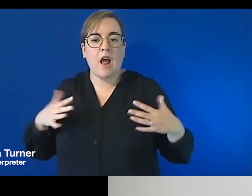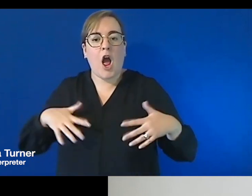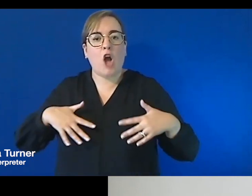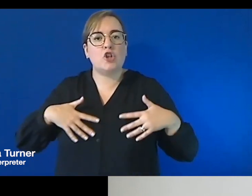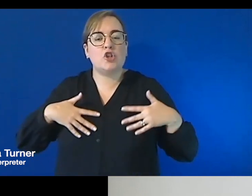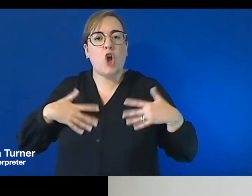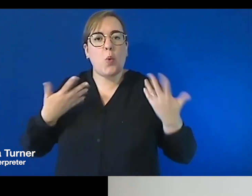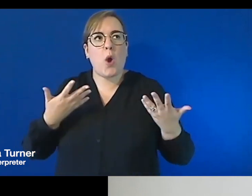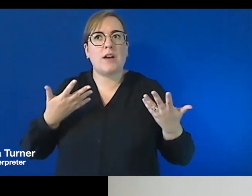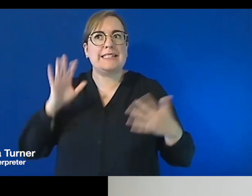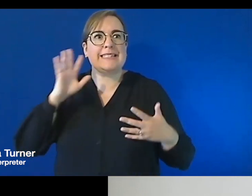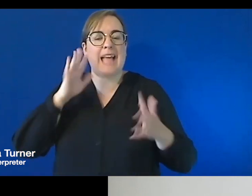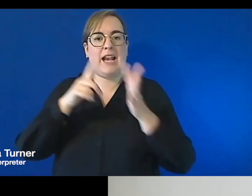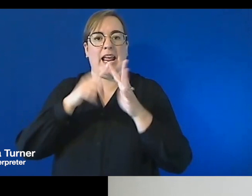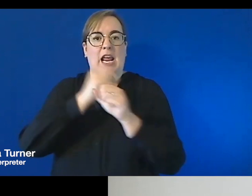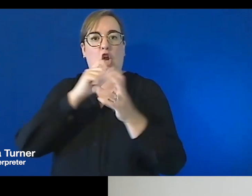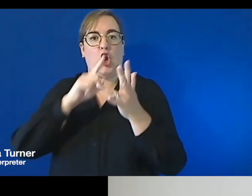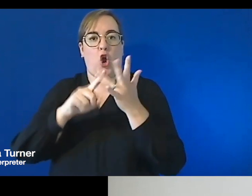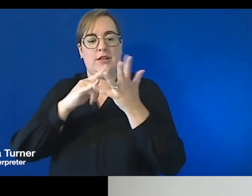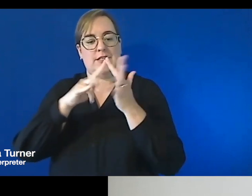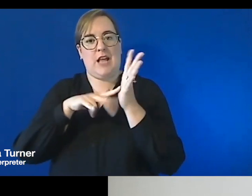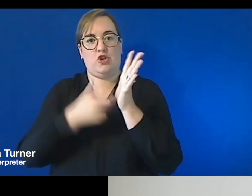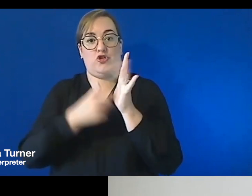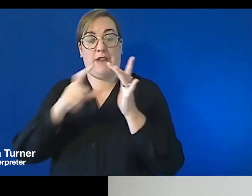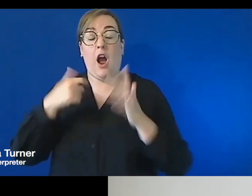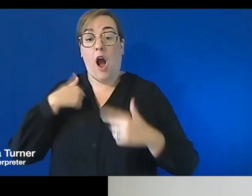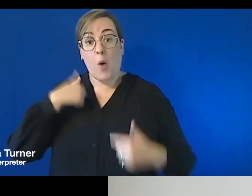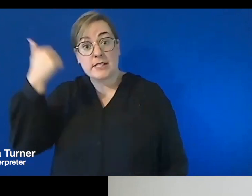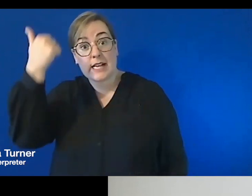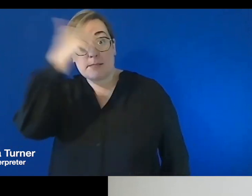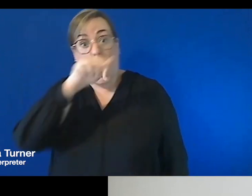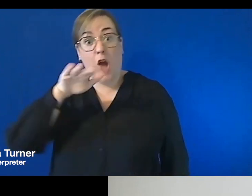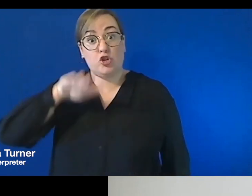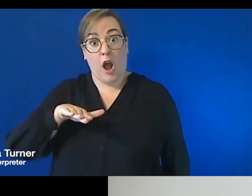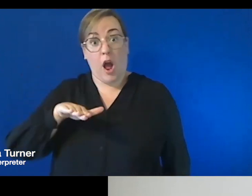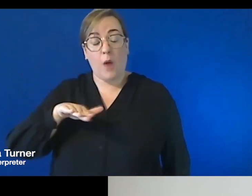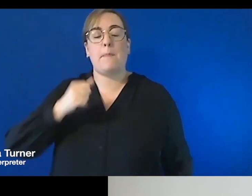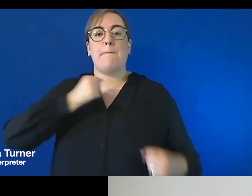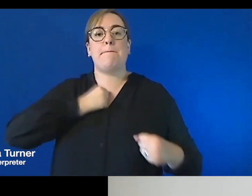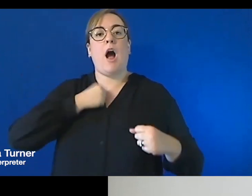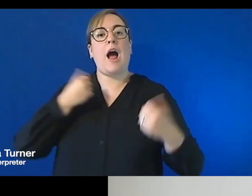I was extremely smart when I was a kid but then my condition became worse and became naturally